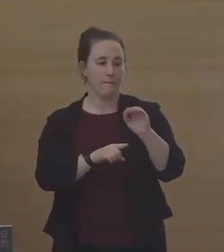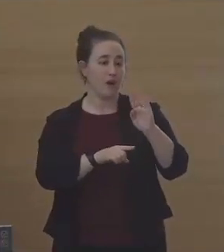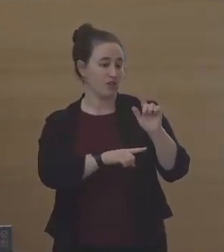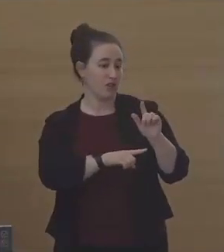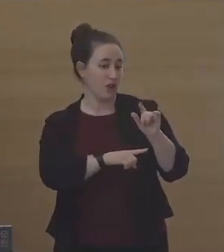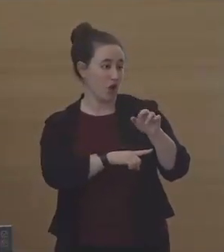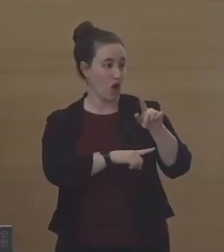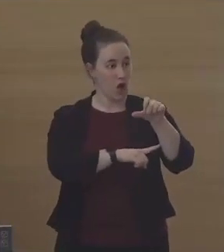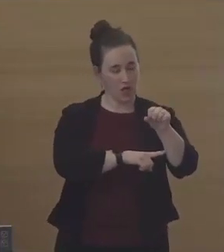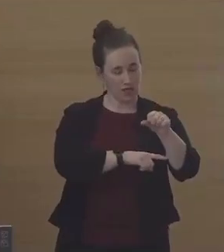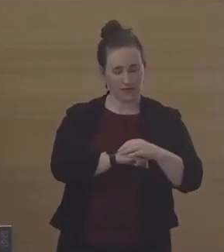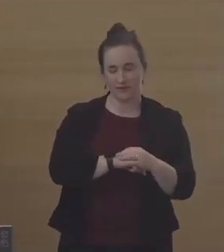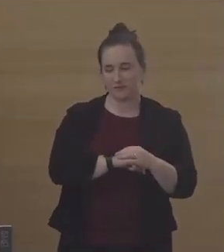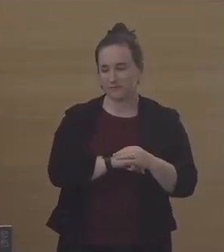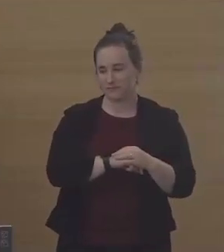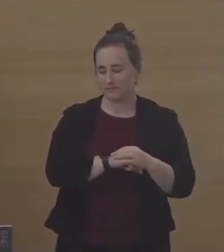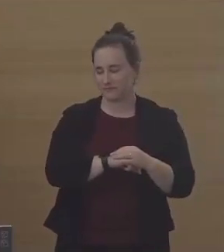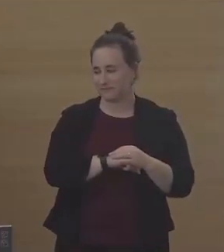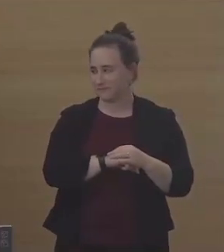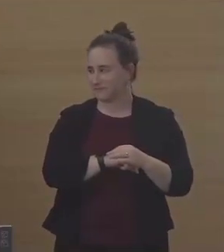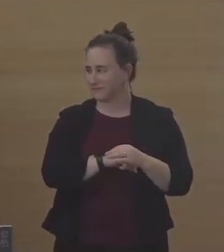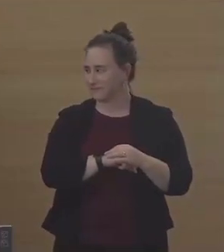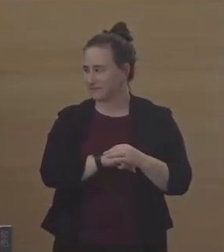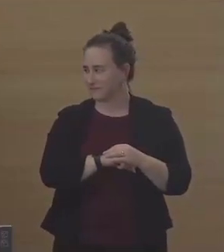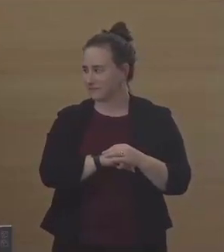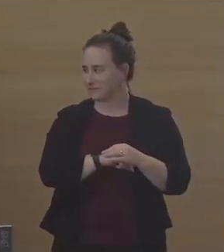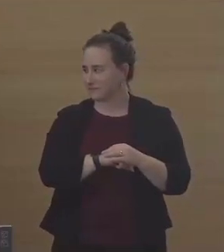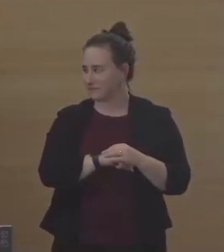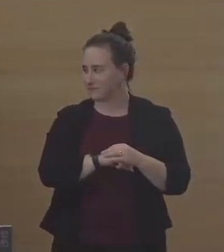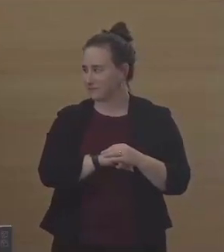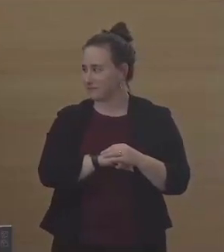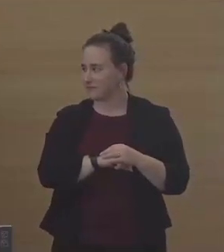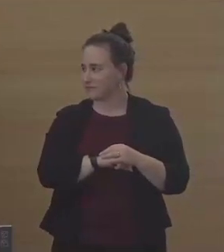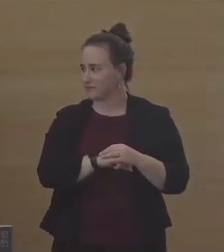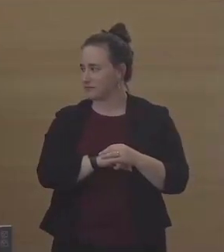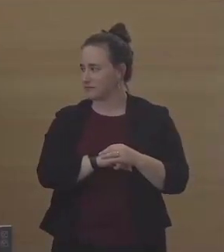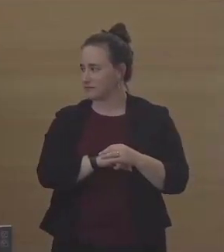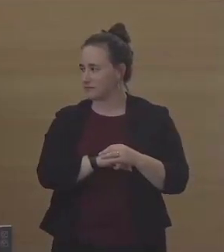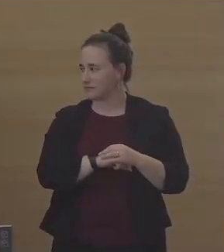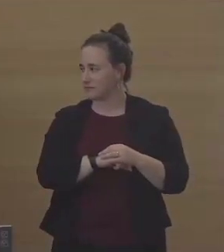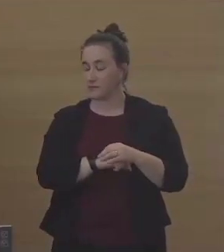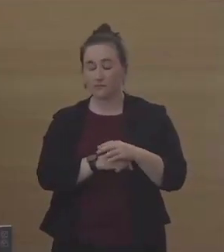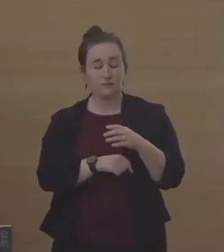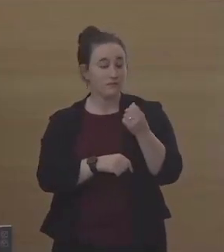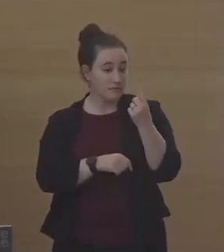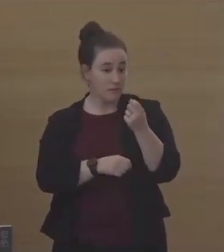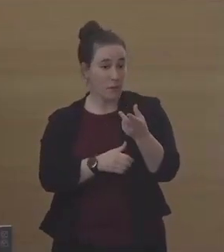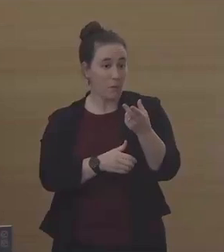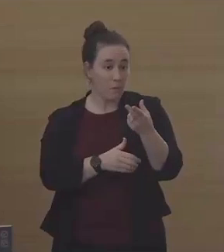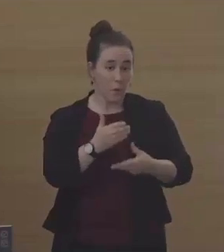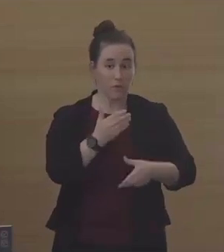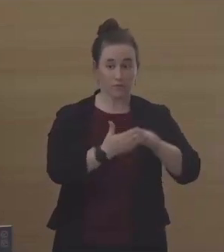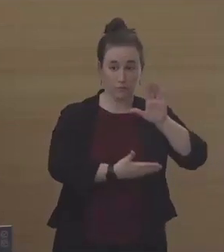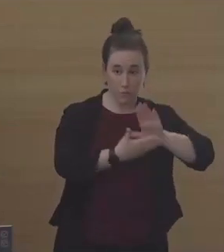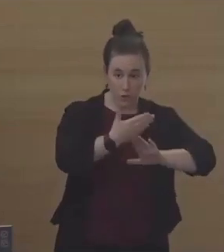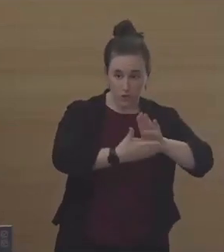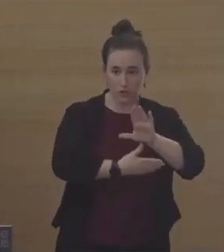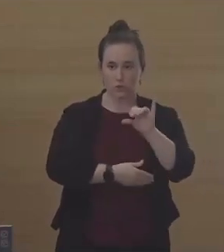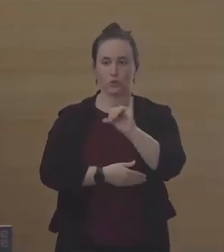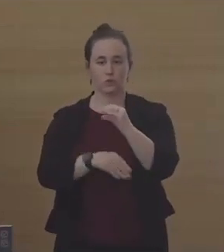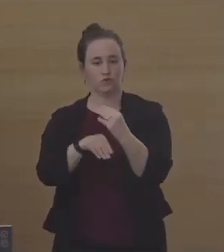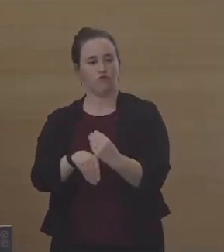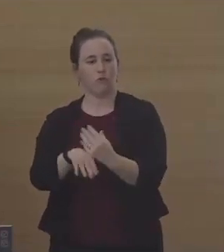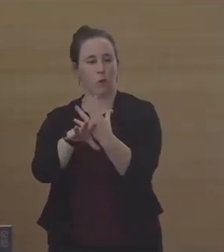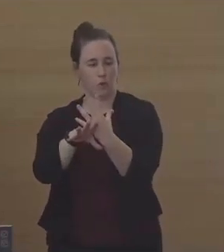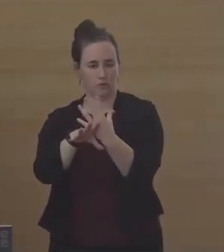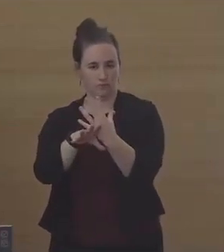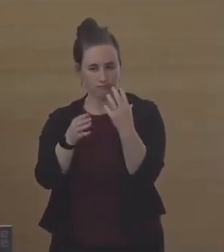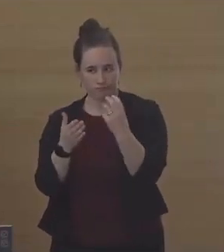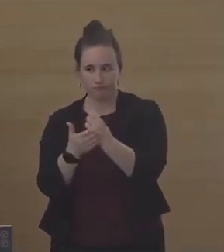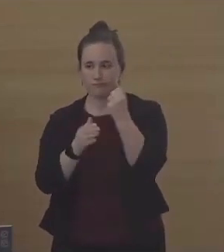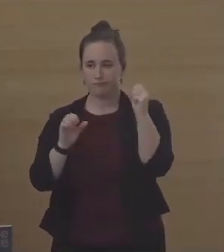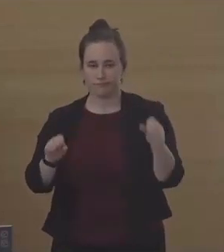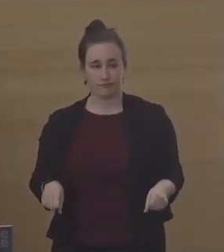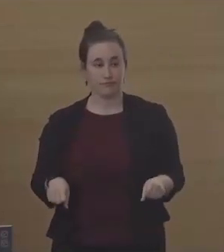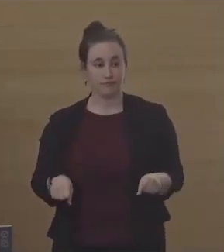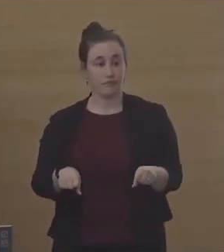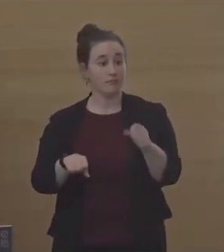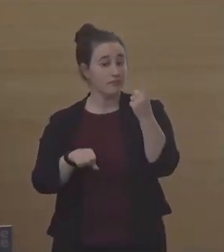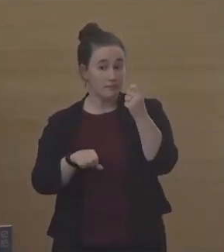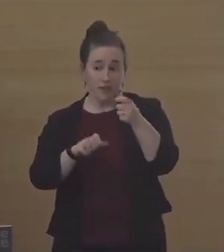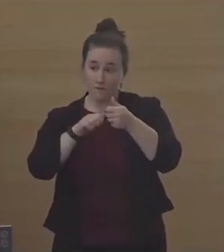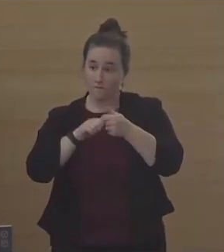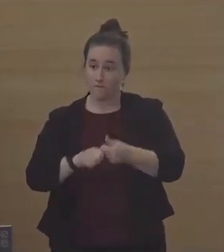both in-person and virtually.